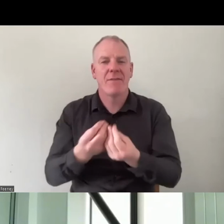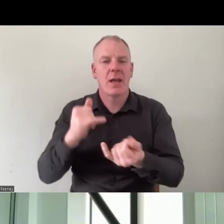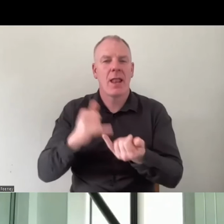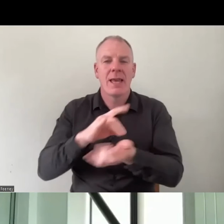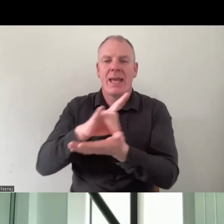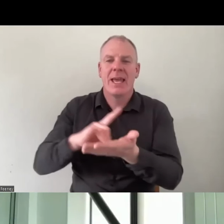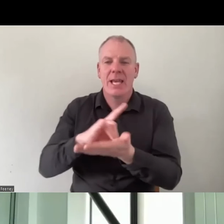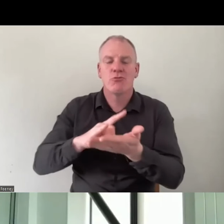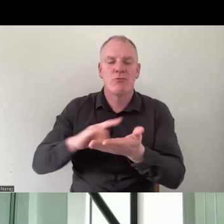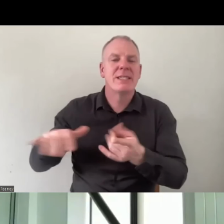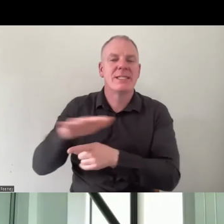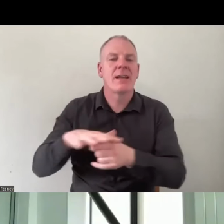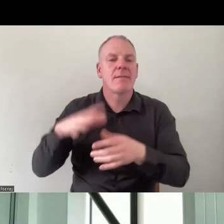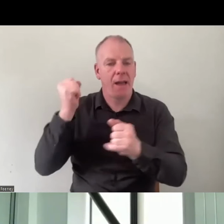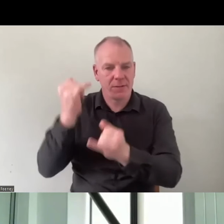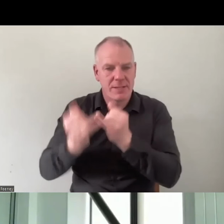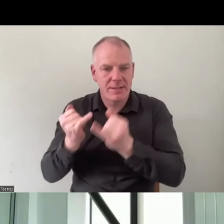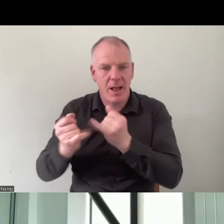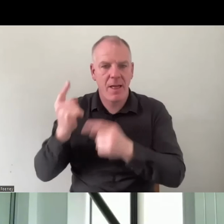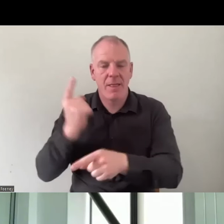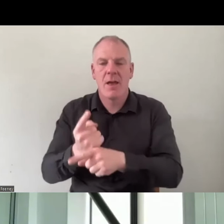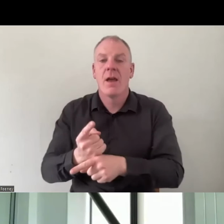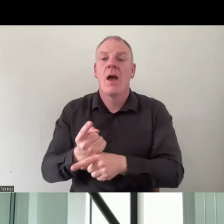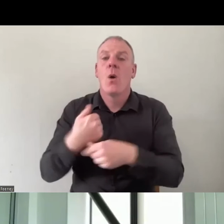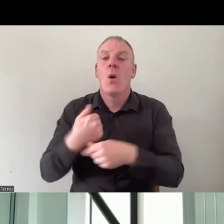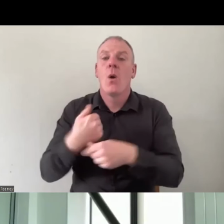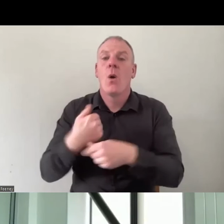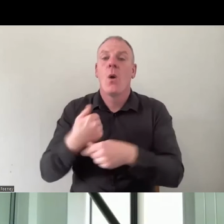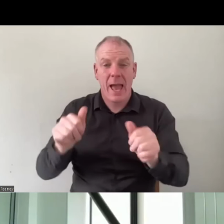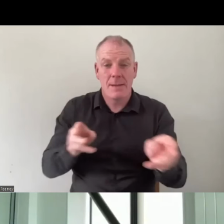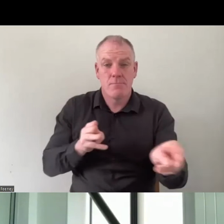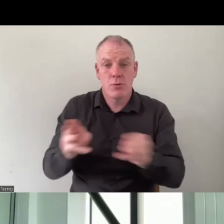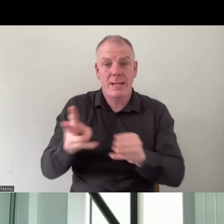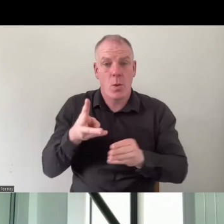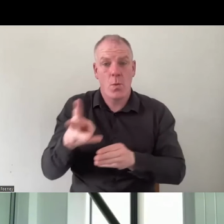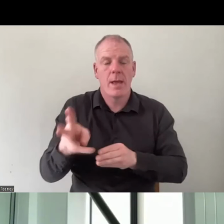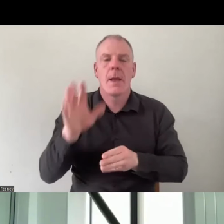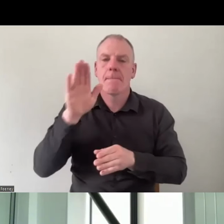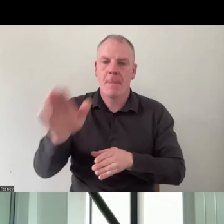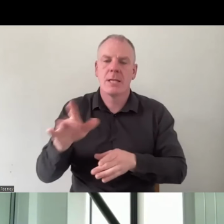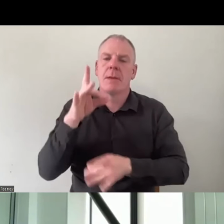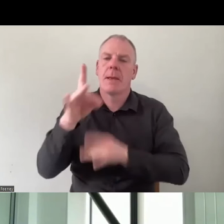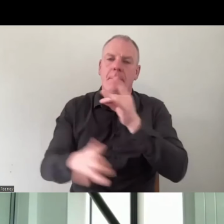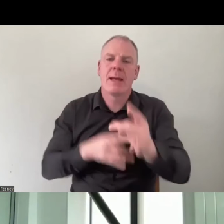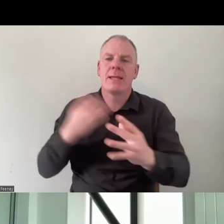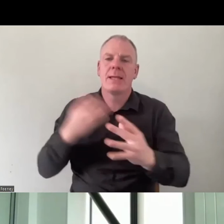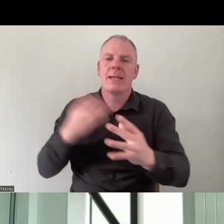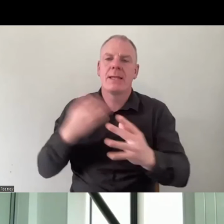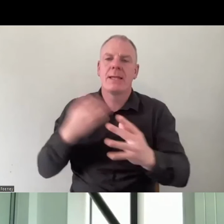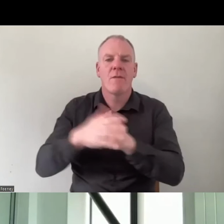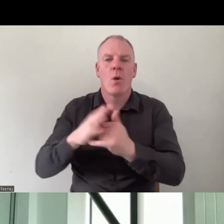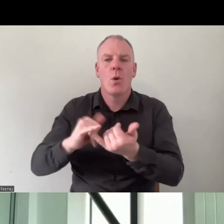There is this condition that, as far as practicable, they must be made accessible to persons with disabilities.